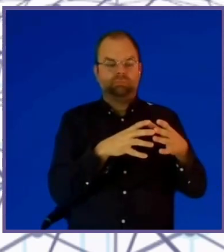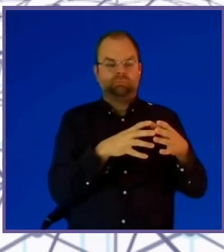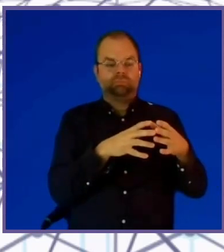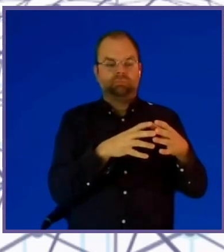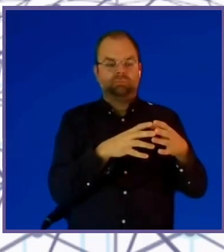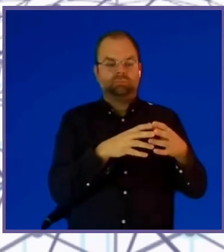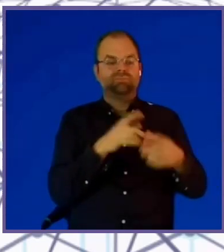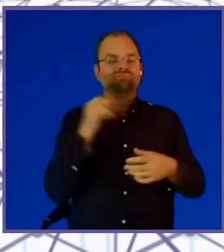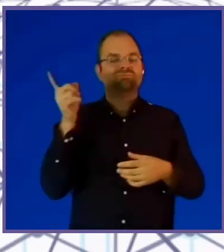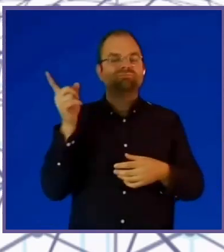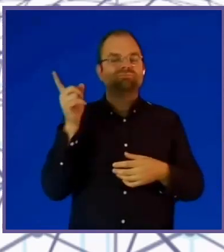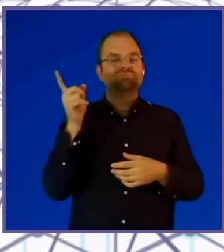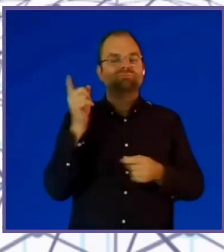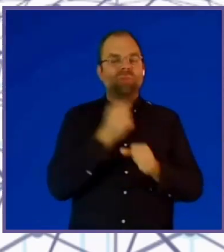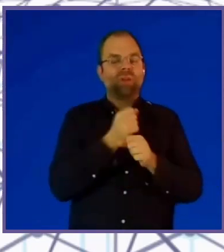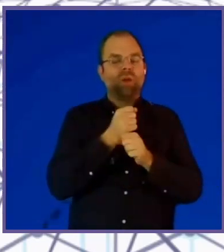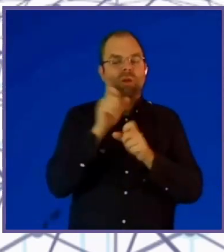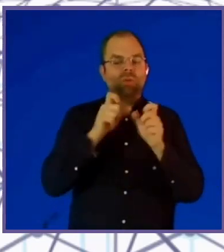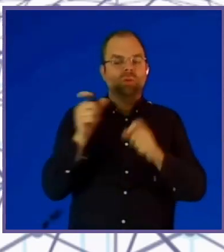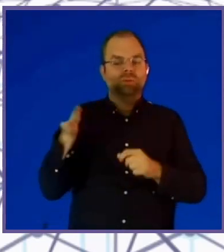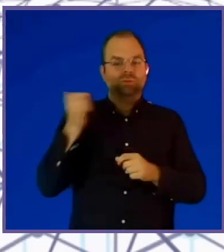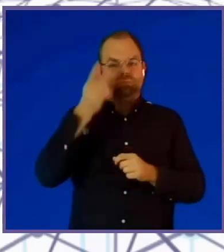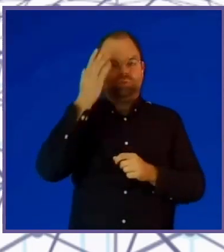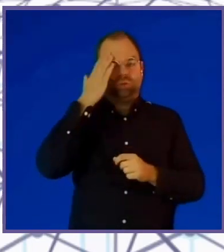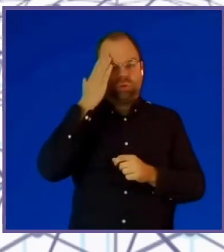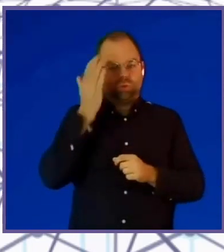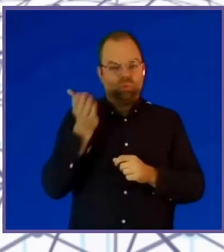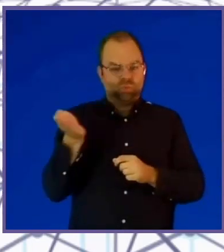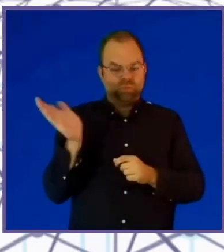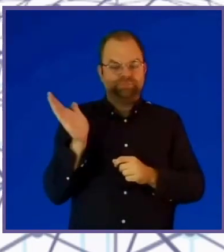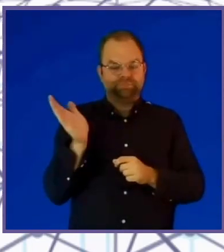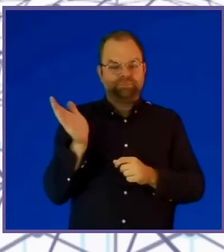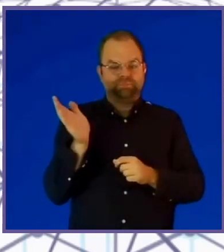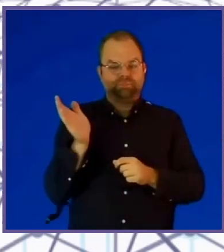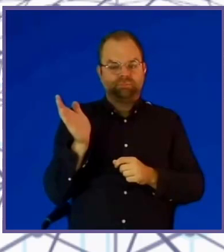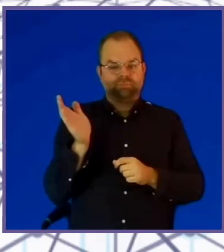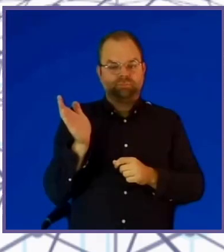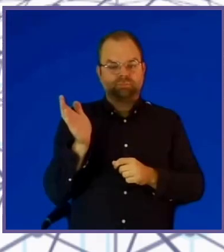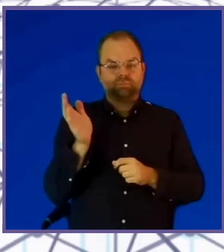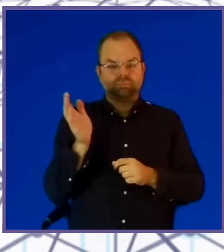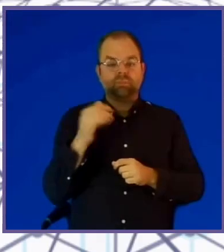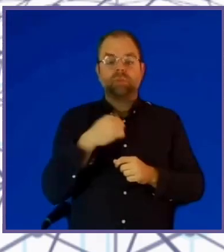opportunity to conduct some of the most needed research on Et 2030 programme.